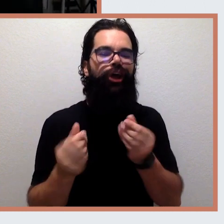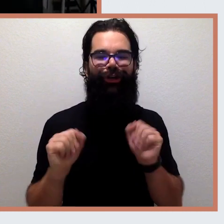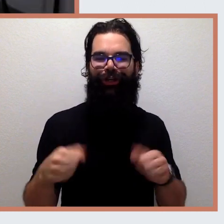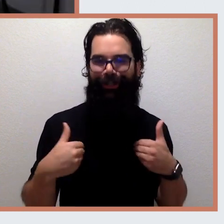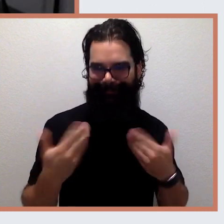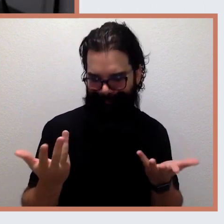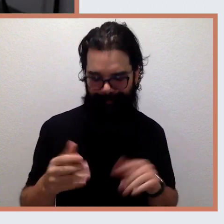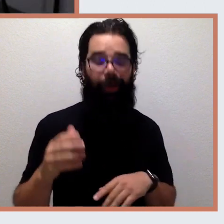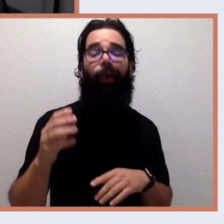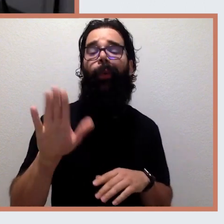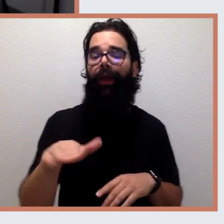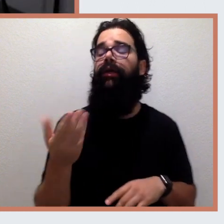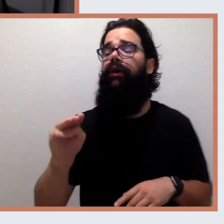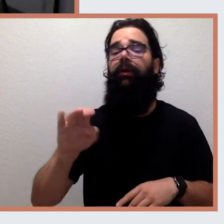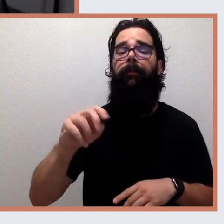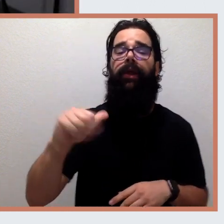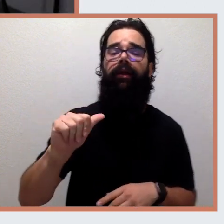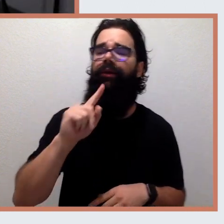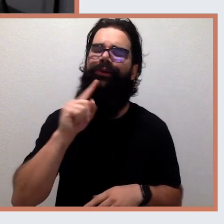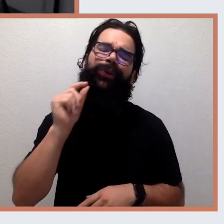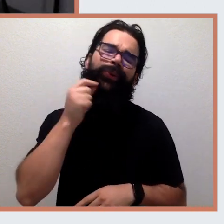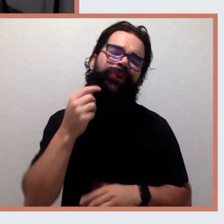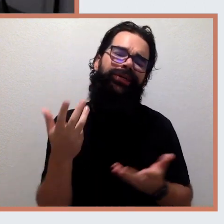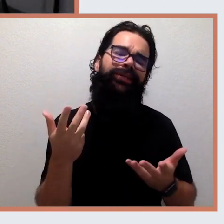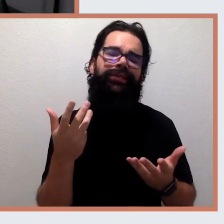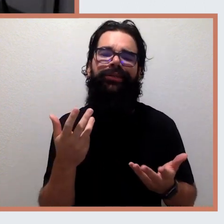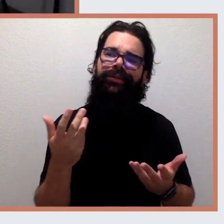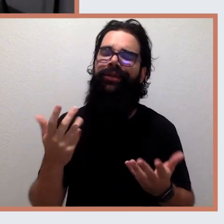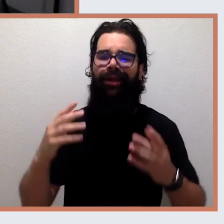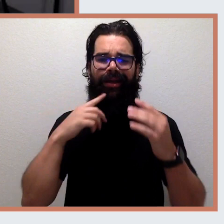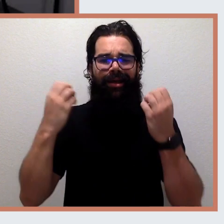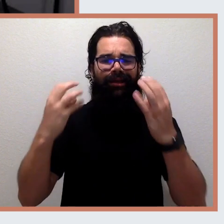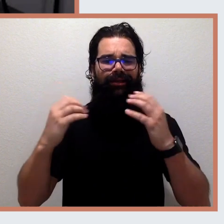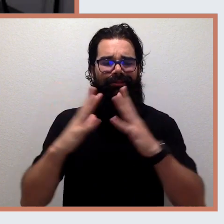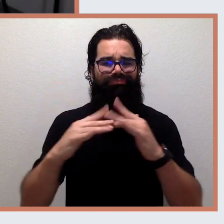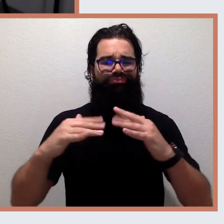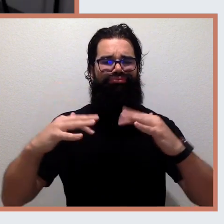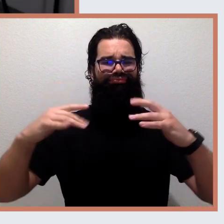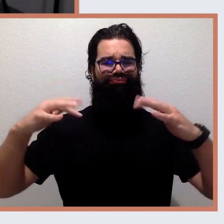I'm a big corny idiot, I know. I have dad jokes all day. So, you know, you put it out as MENA,